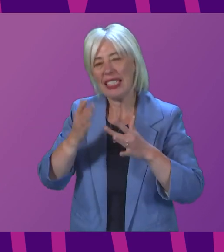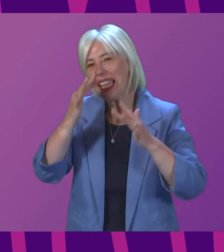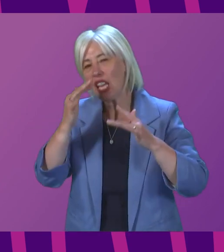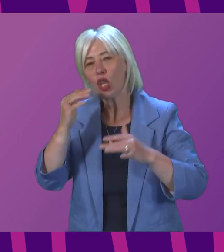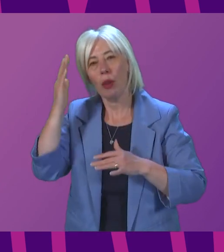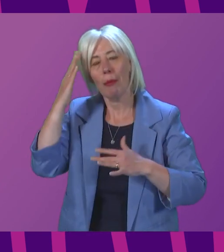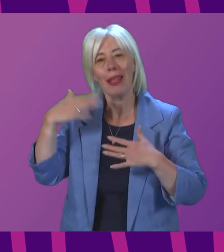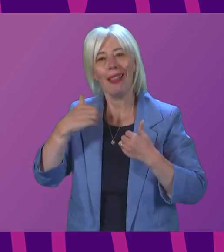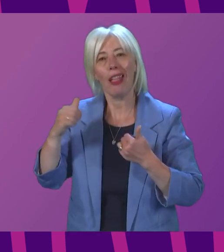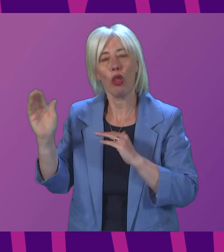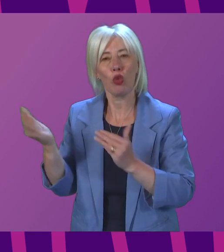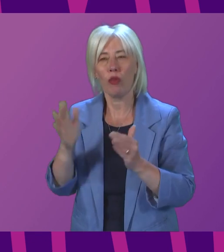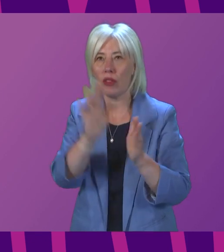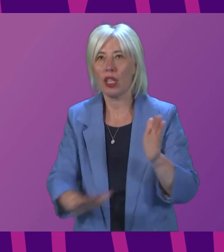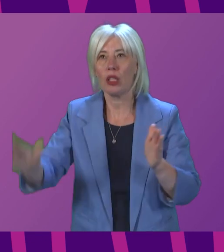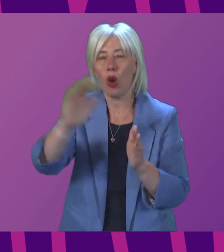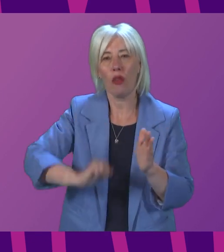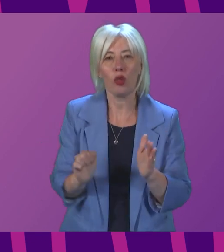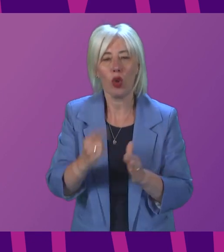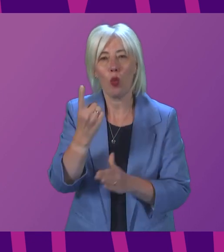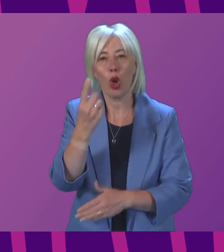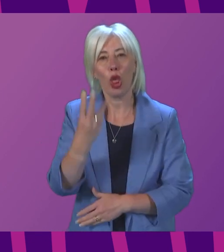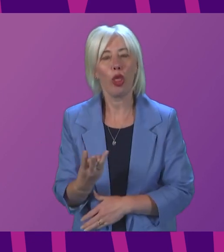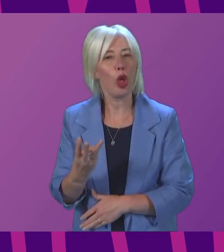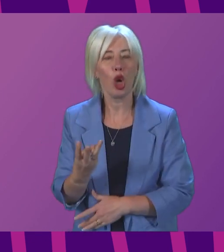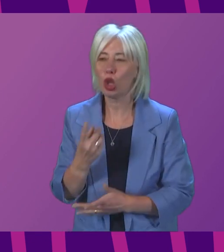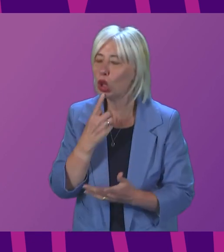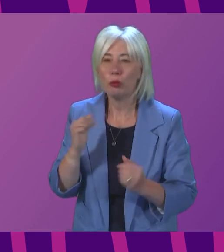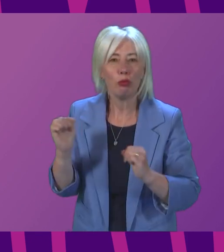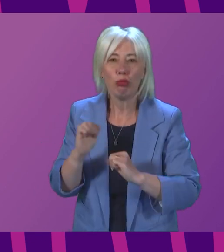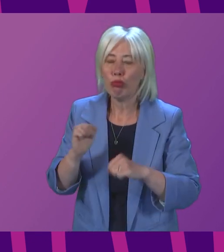across Scotland, almost a third of children are not seen in time.